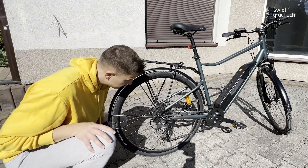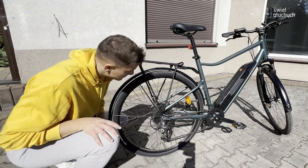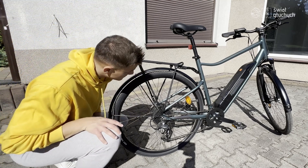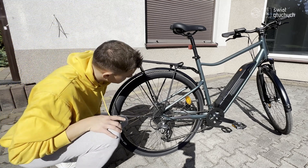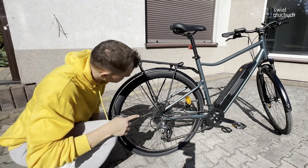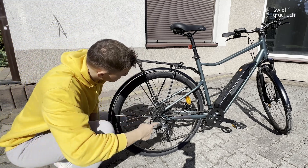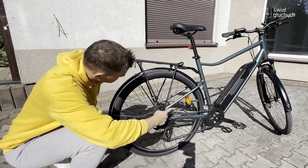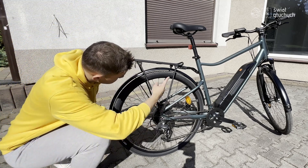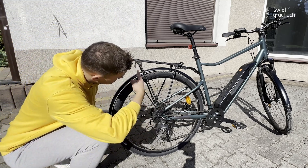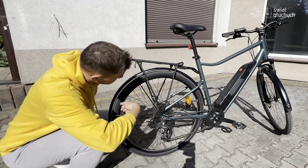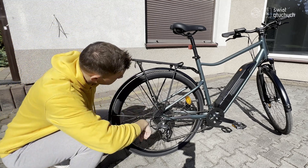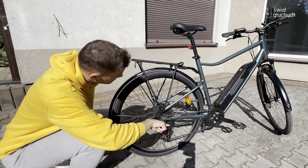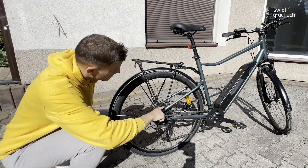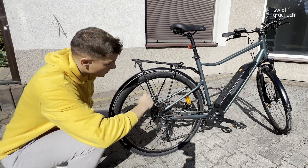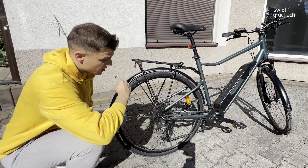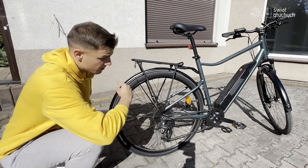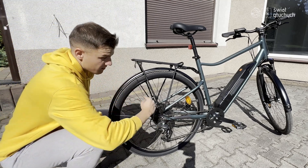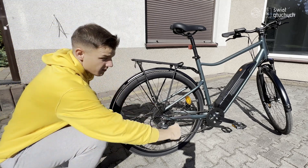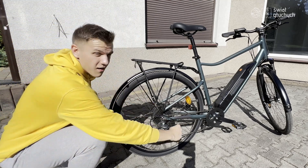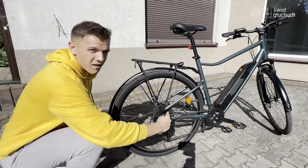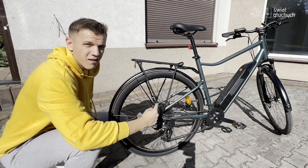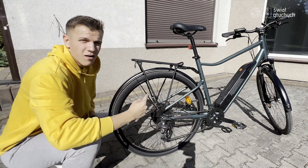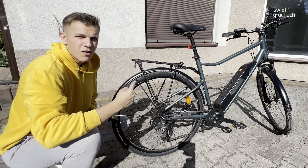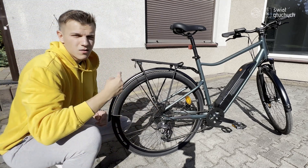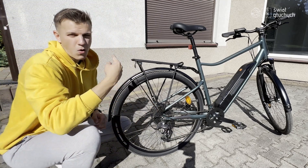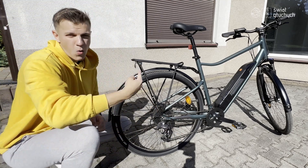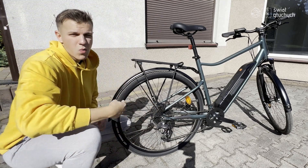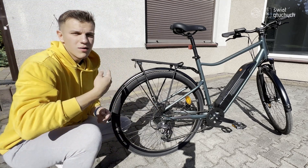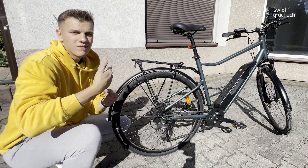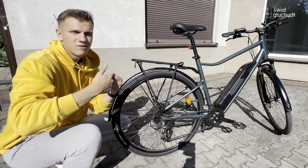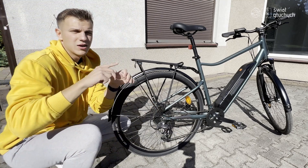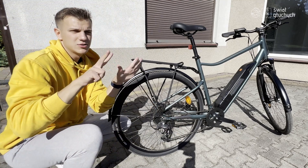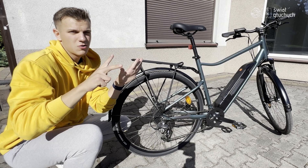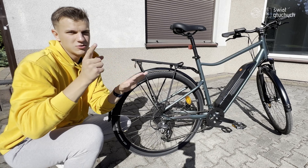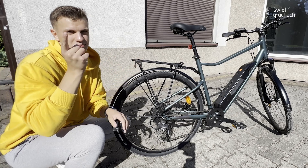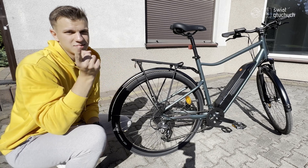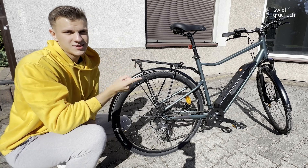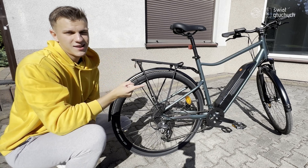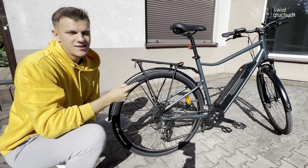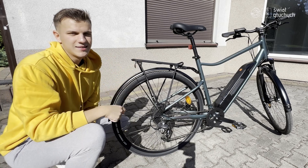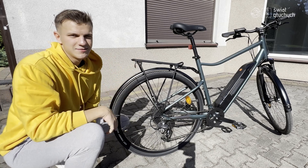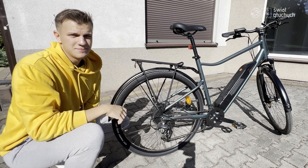The wheels are 28 inches.